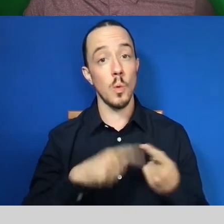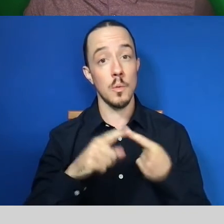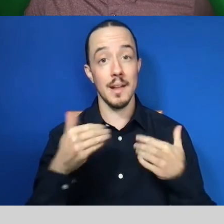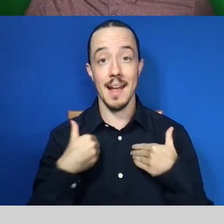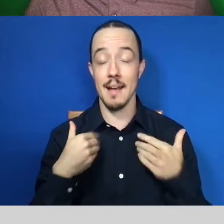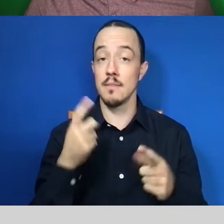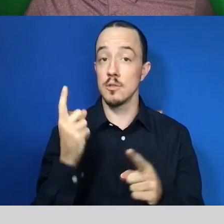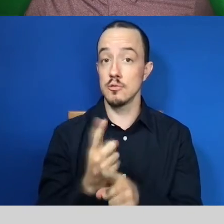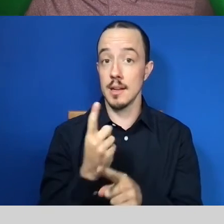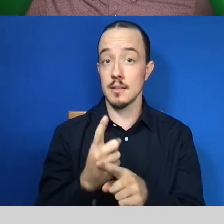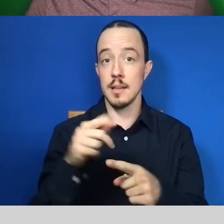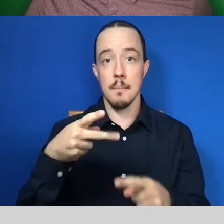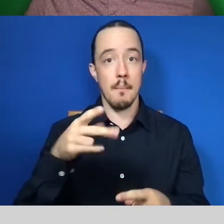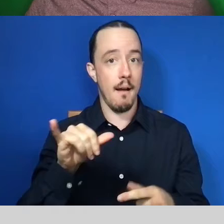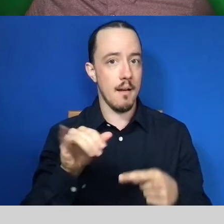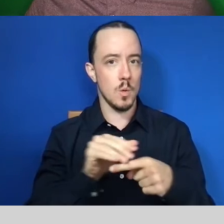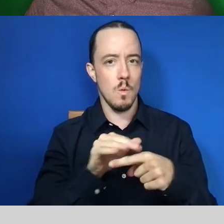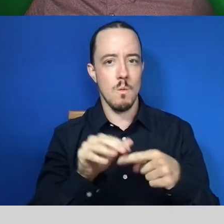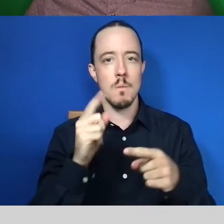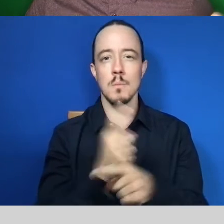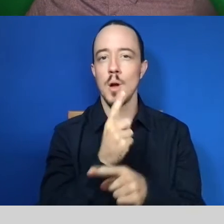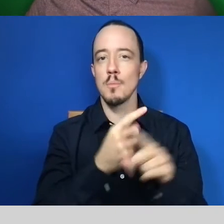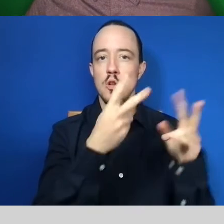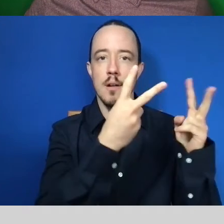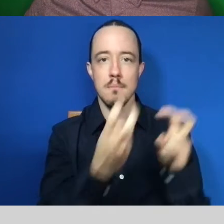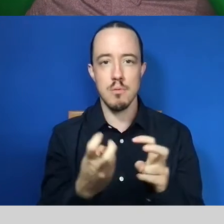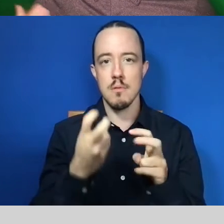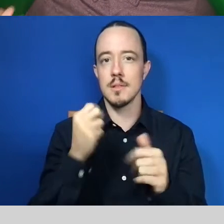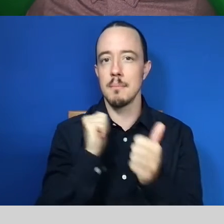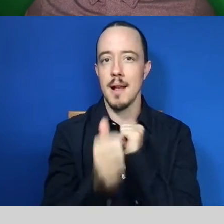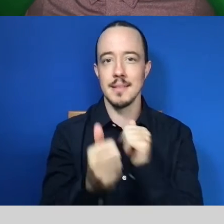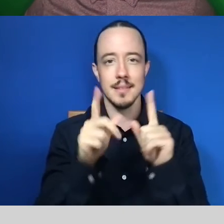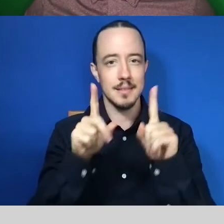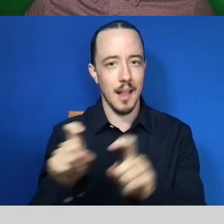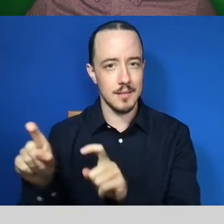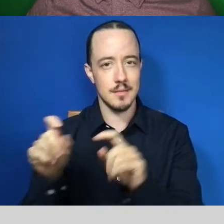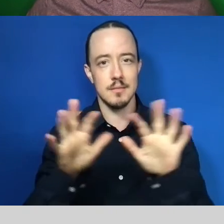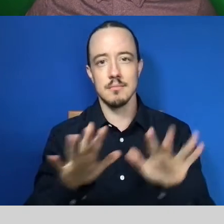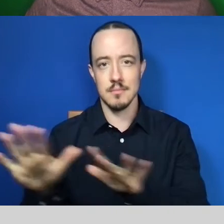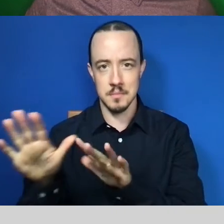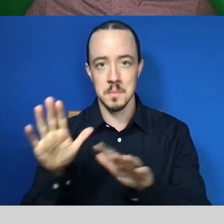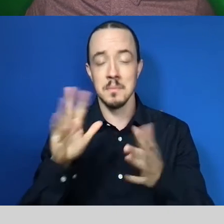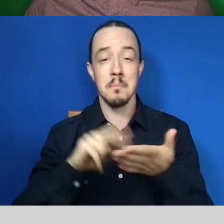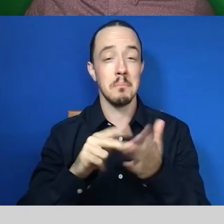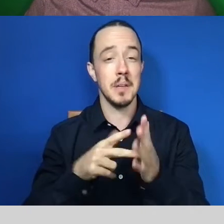So even once we've got syntactically correct Python code with proper imports passing unit tests and so on,